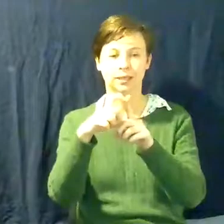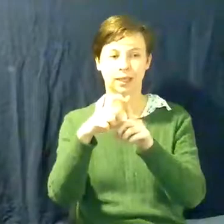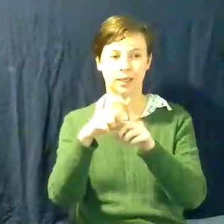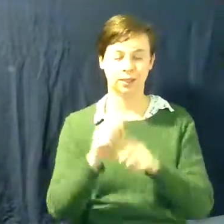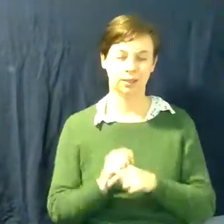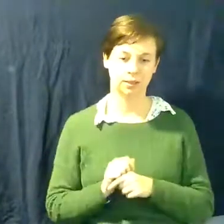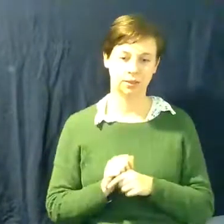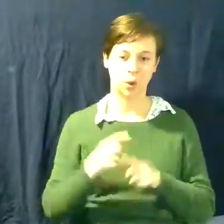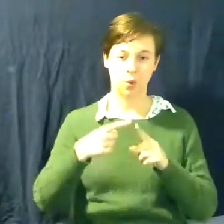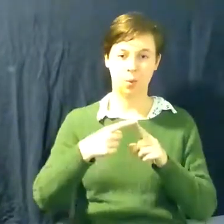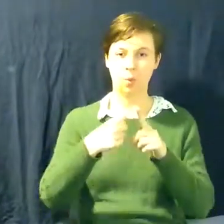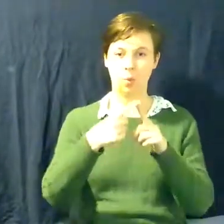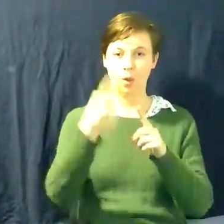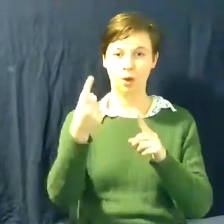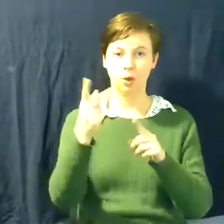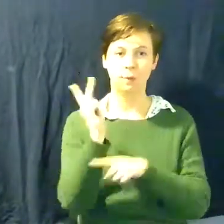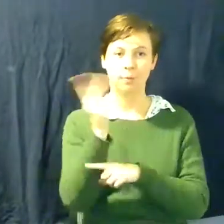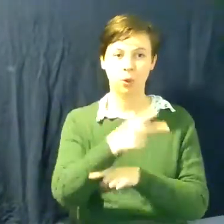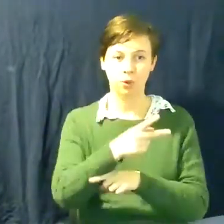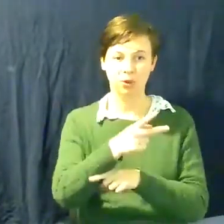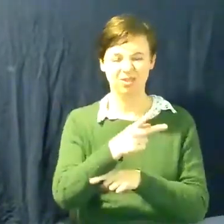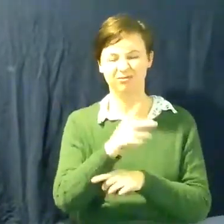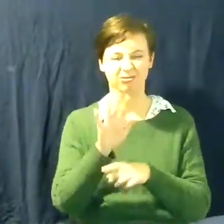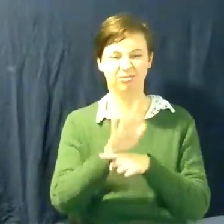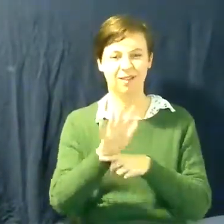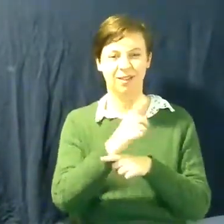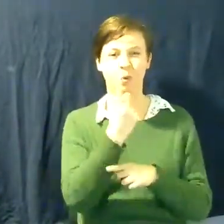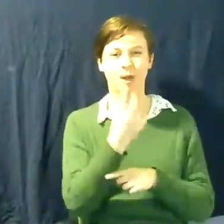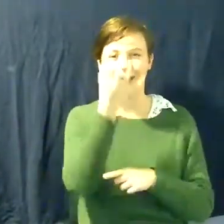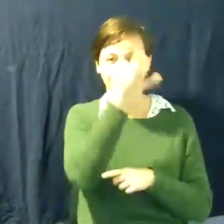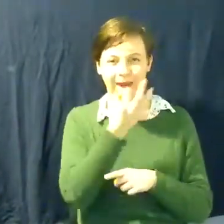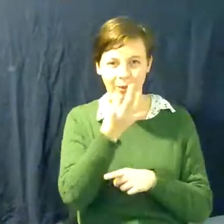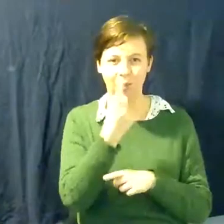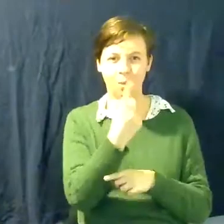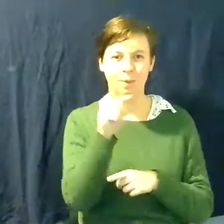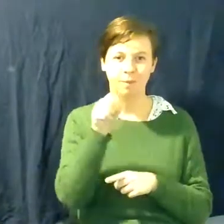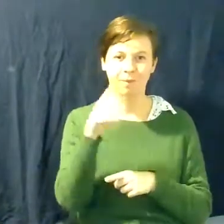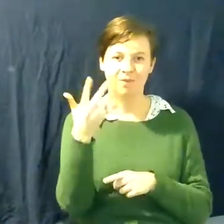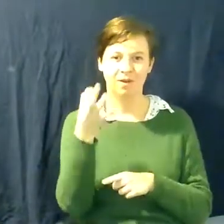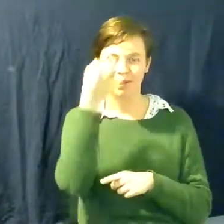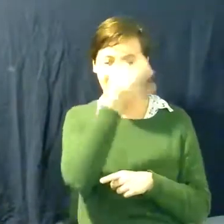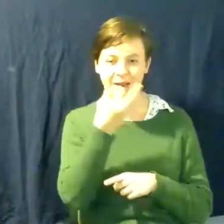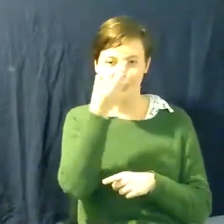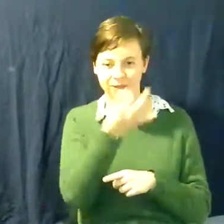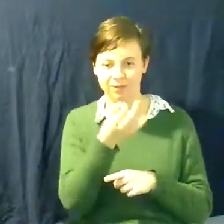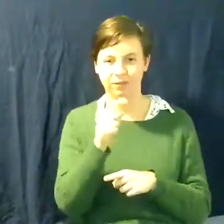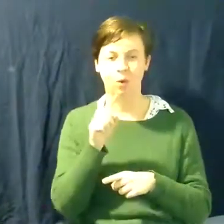next four Wednesdays. So in Perth it will be 1 o'clock for the next four Wednesdays. They will go for an hour